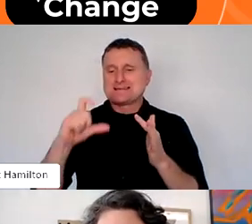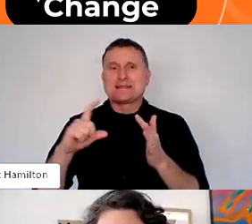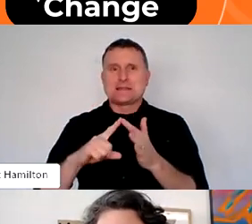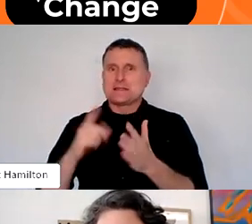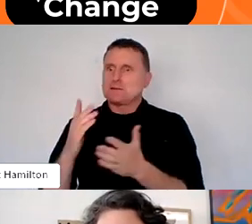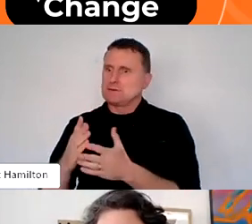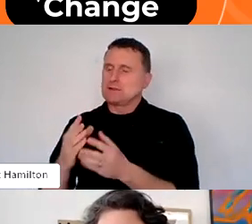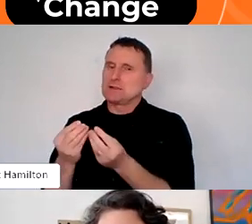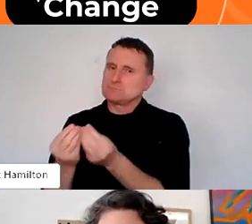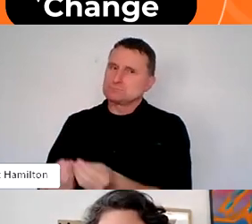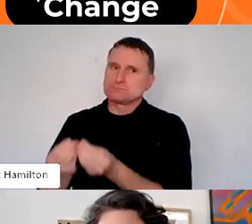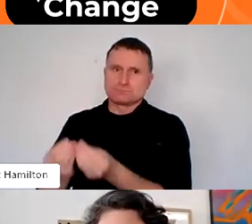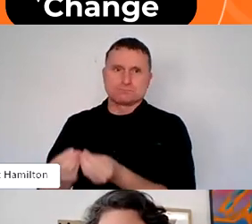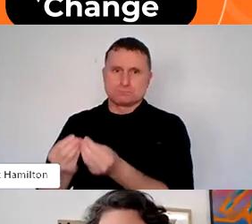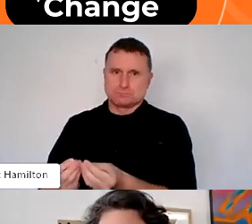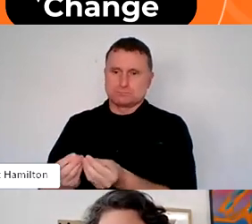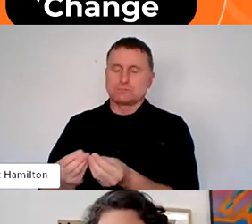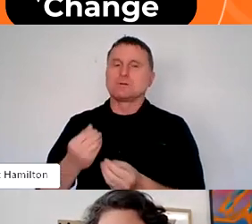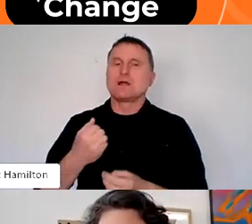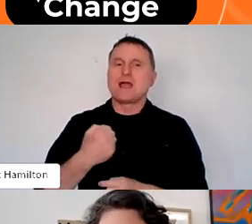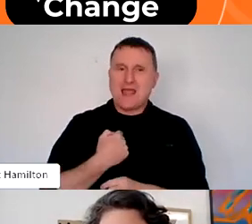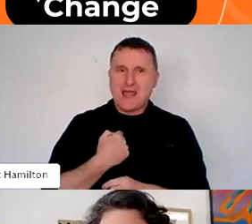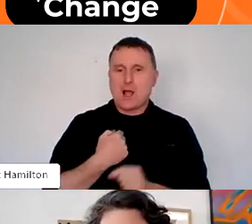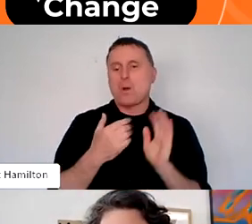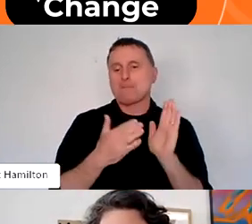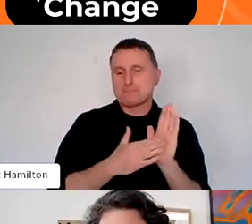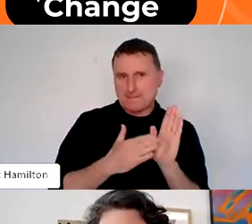our members are early childhood educators and/or support workers